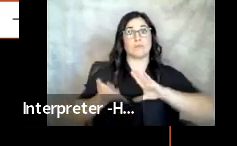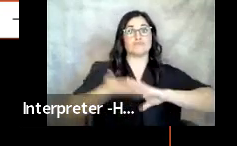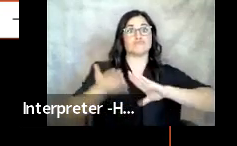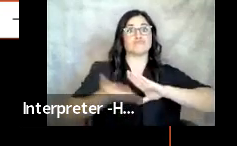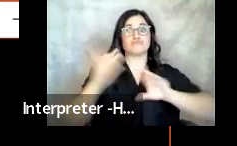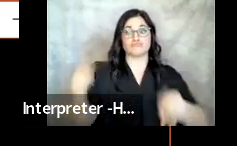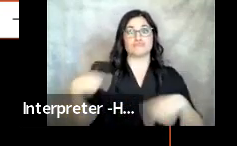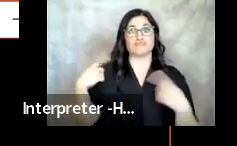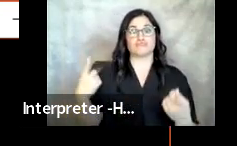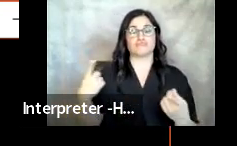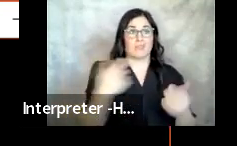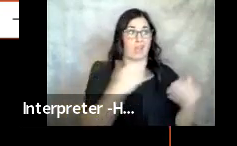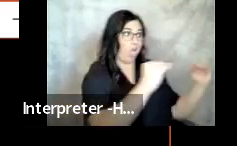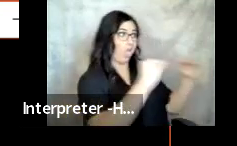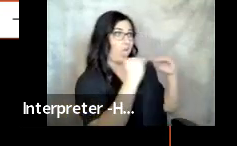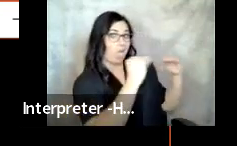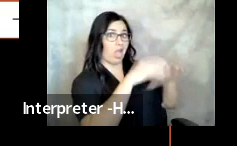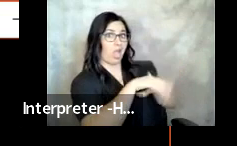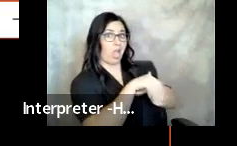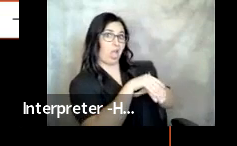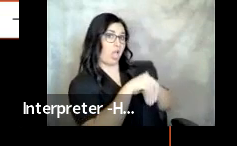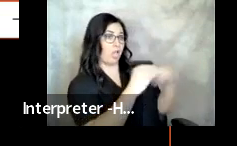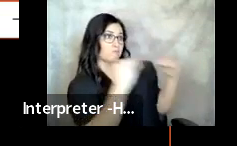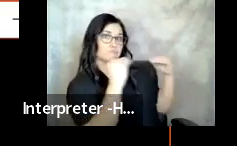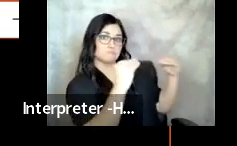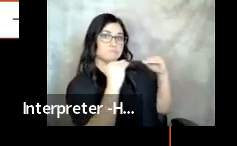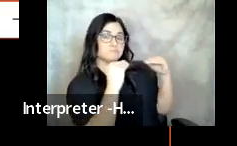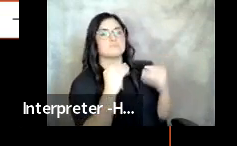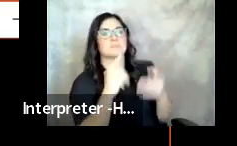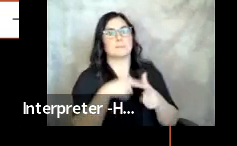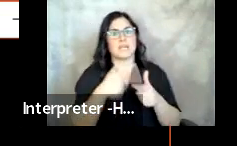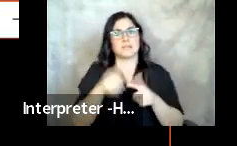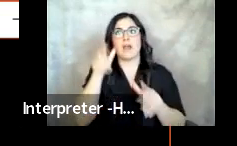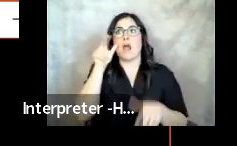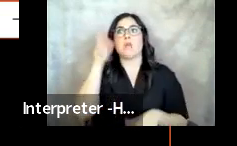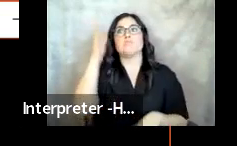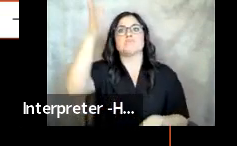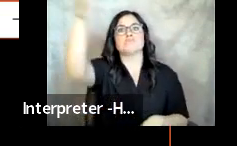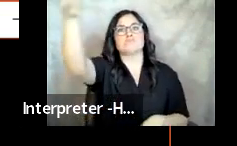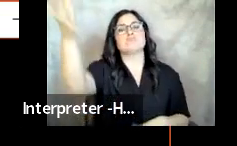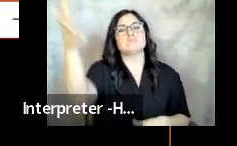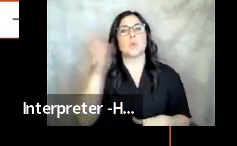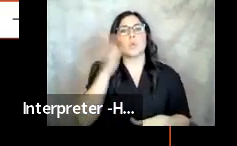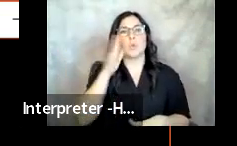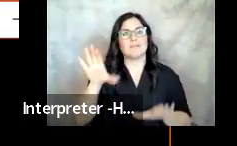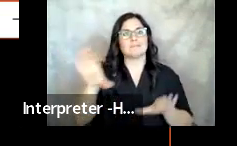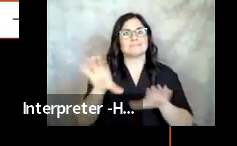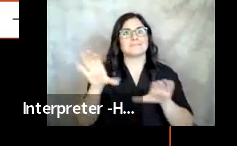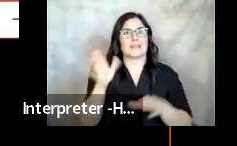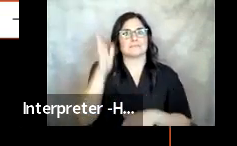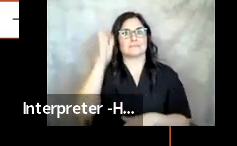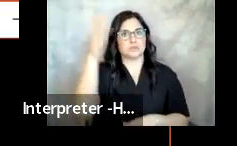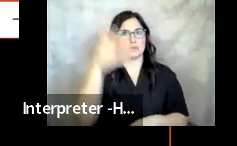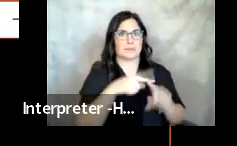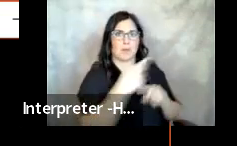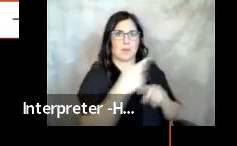If you've taught that, if you've been taught that way, then that's the way you're going to act in the future. So how do we.